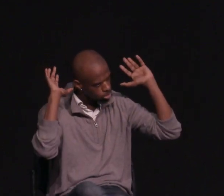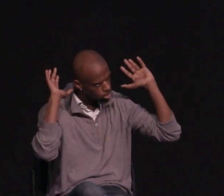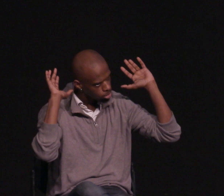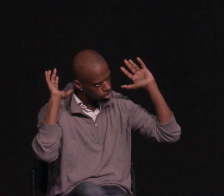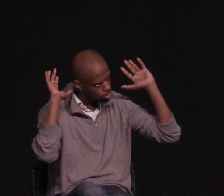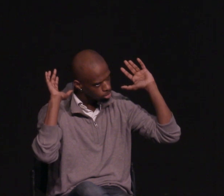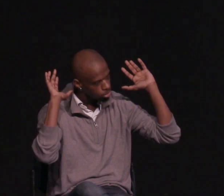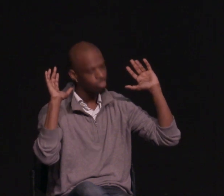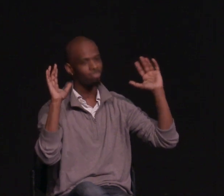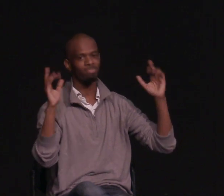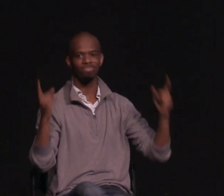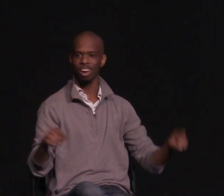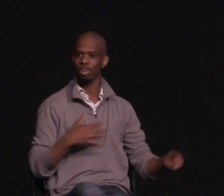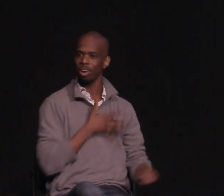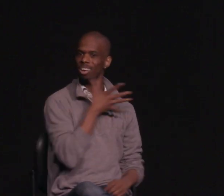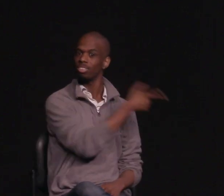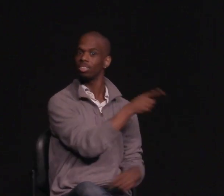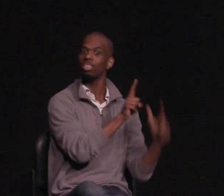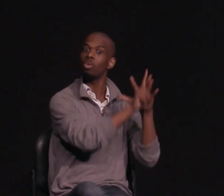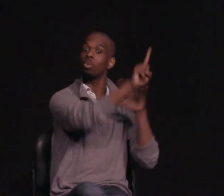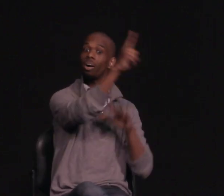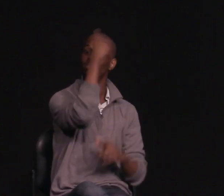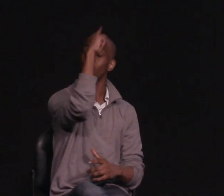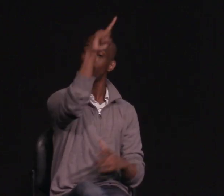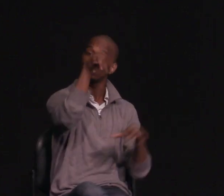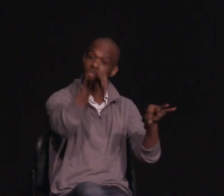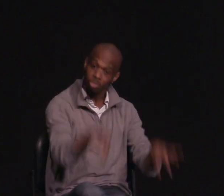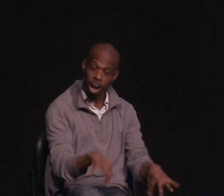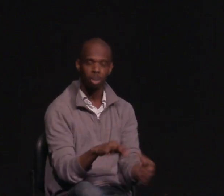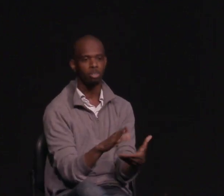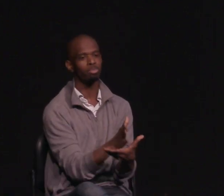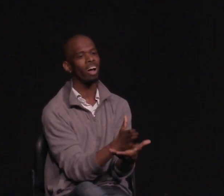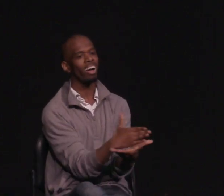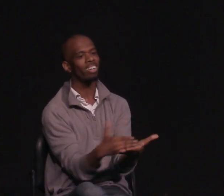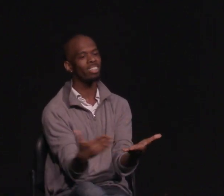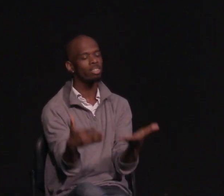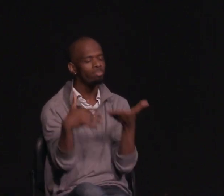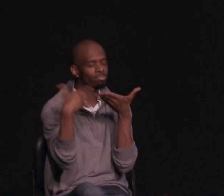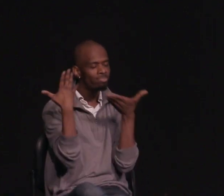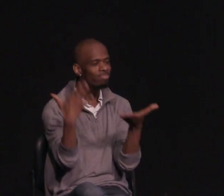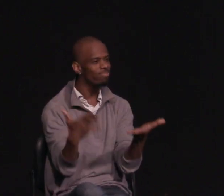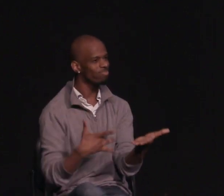Whenever she rolled out the dough for her fried pies, it felt like her love and connection to spirit were being